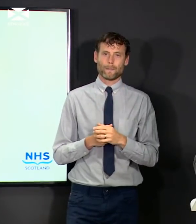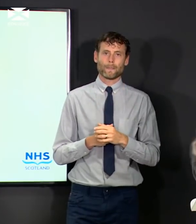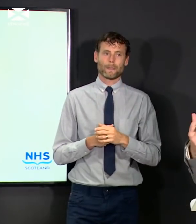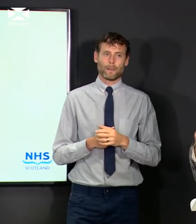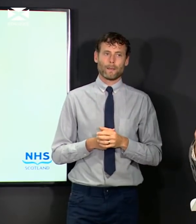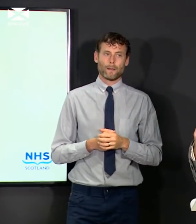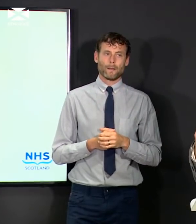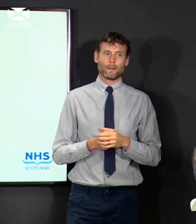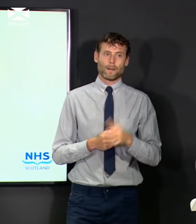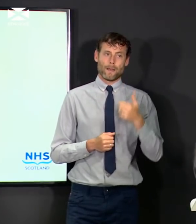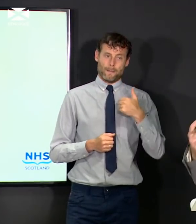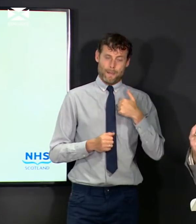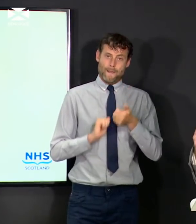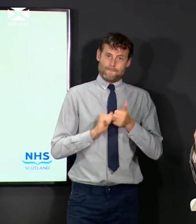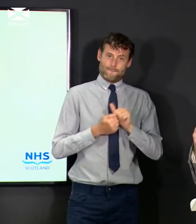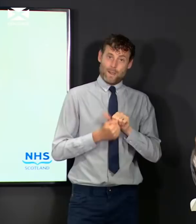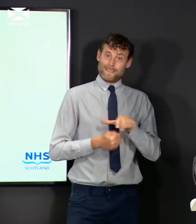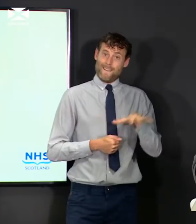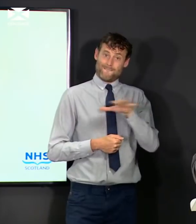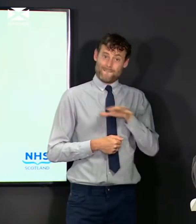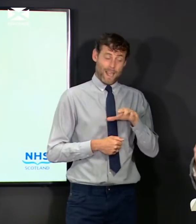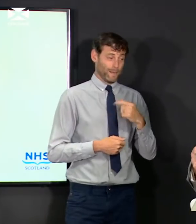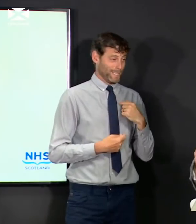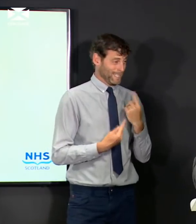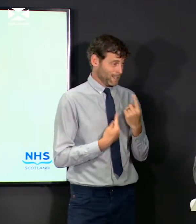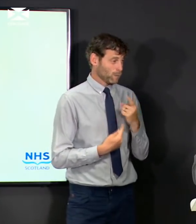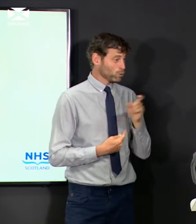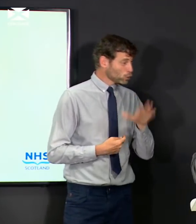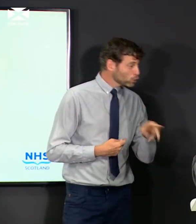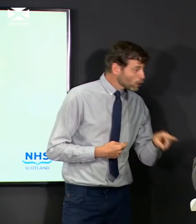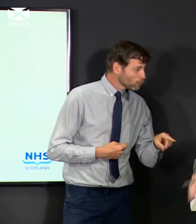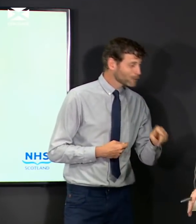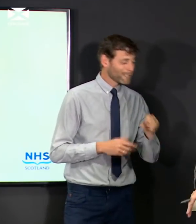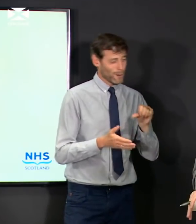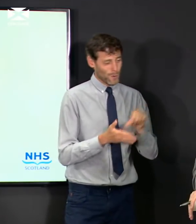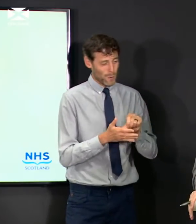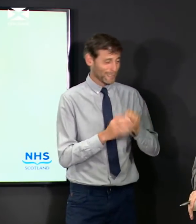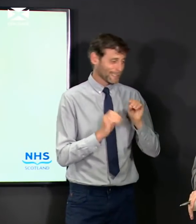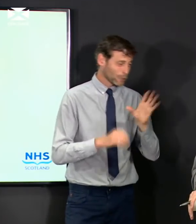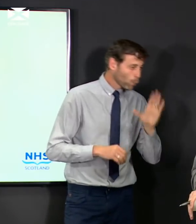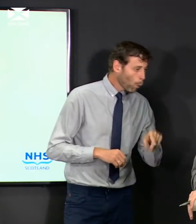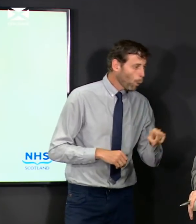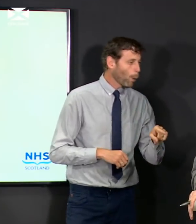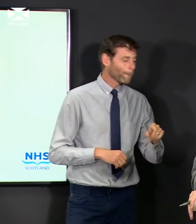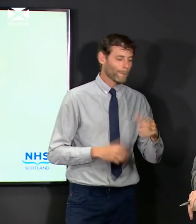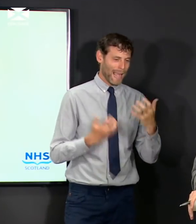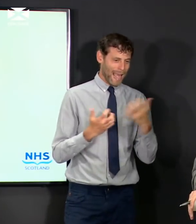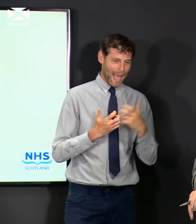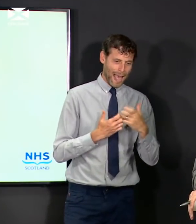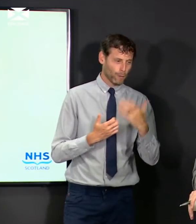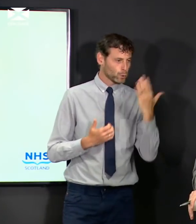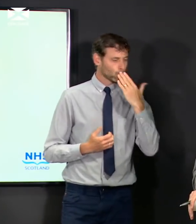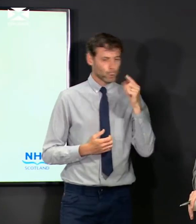friends and family of mine, who talk to me about their children and the challenges with home-schooling, the challenges with blended learning, I really hope we can get them back,